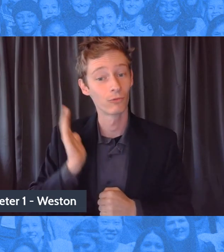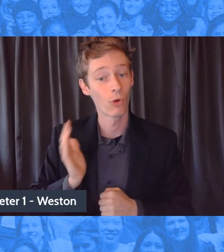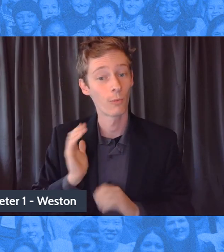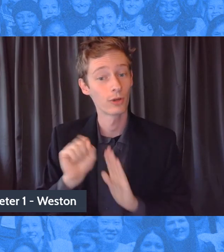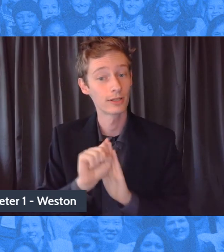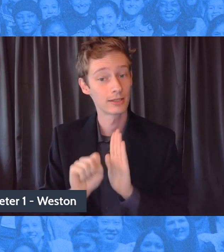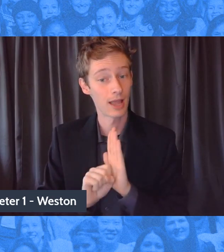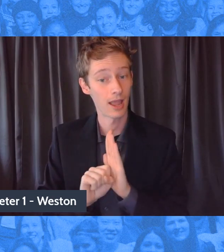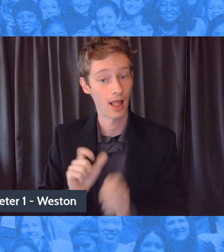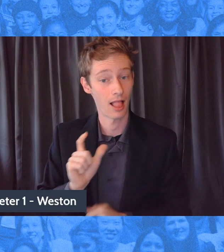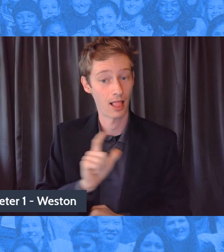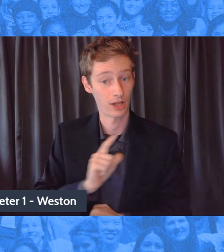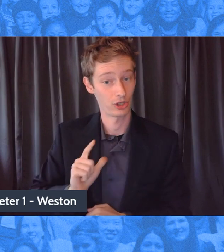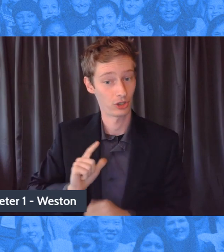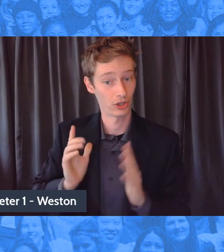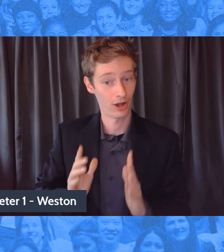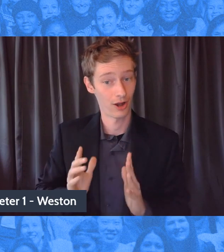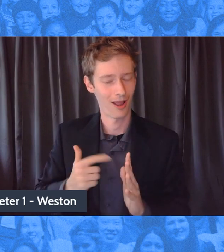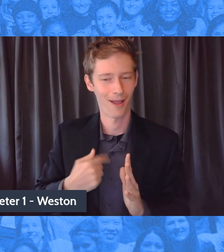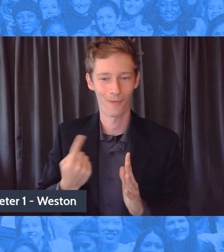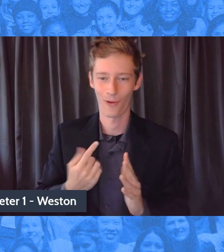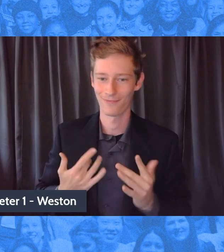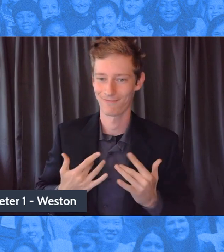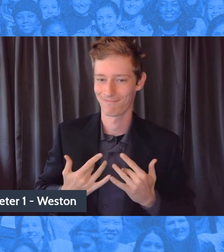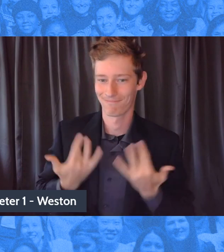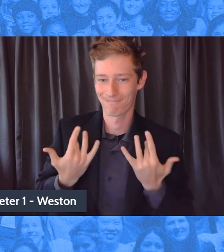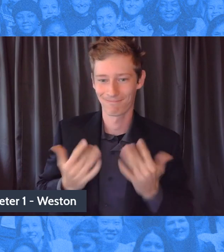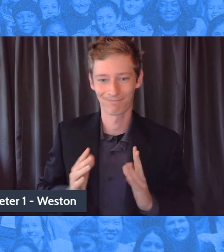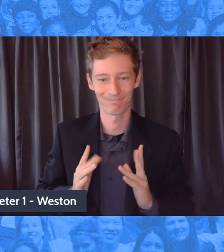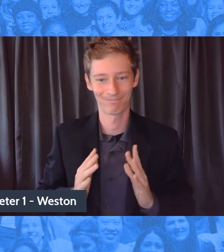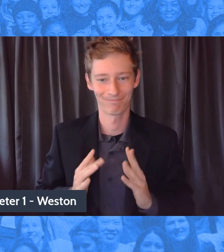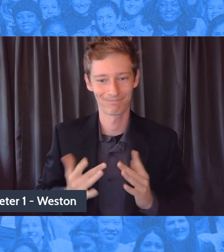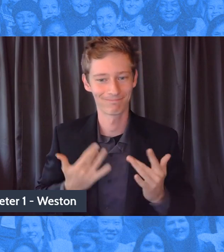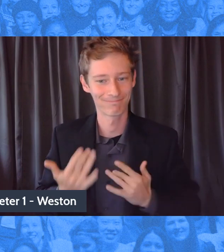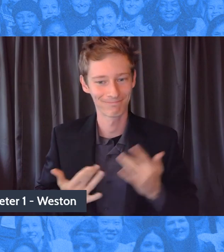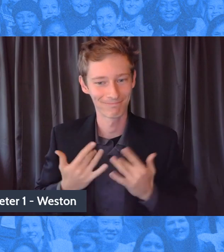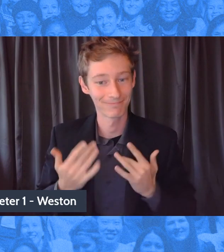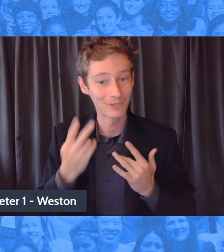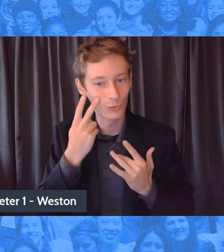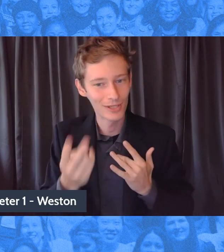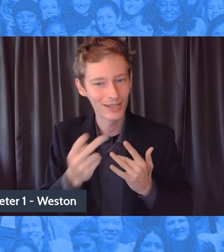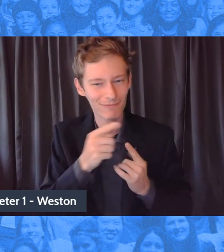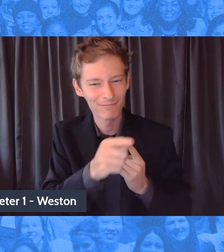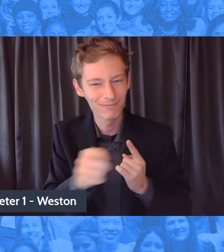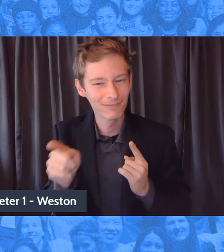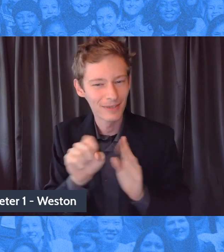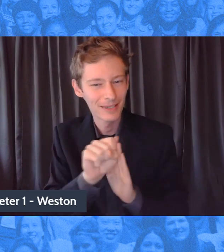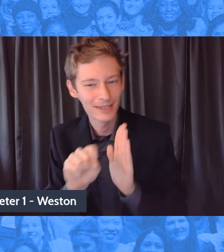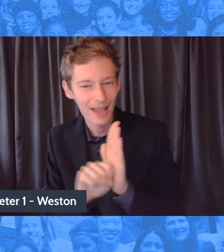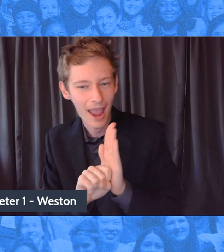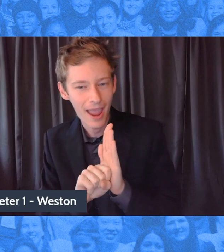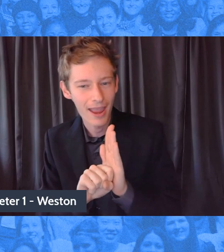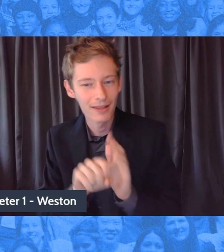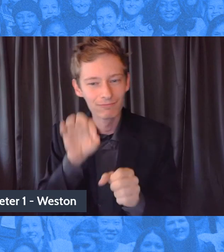I'm always thrilled and a little biased in my excitement, to see some of our state and local elected officials join us.